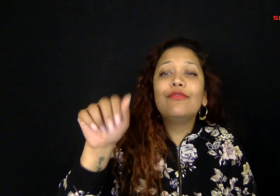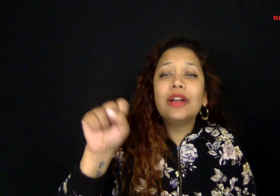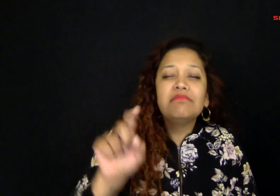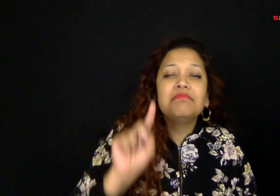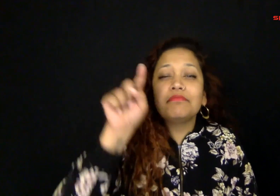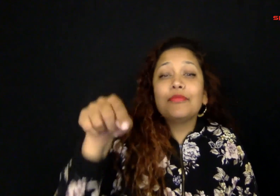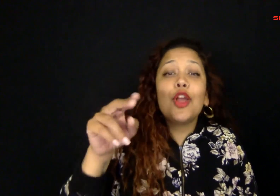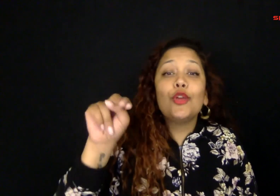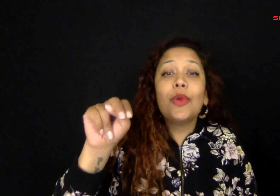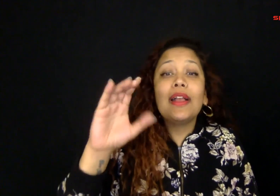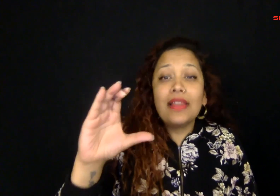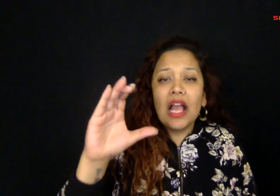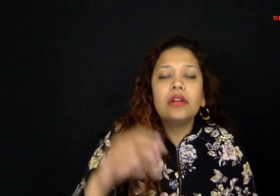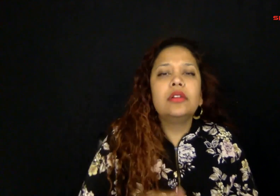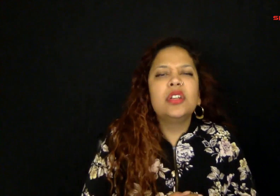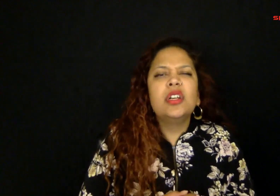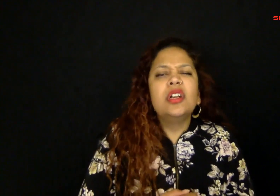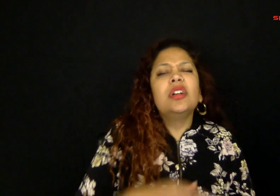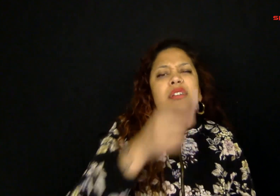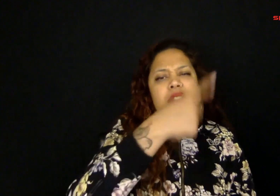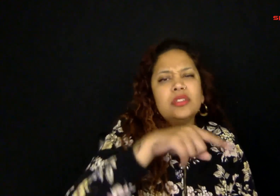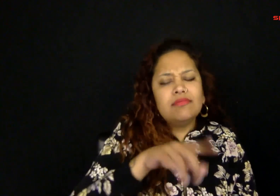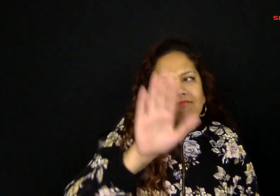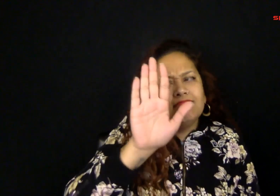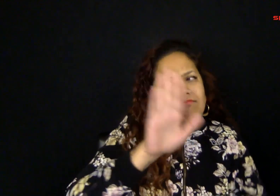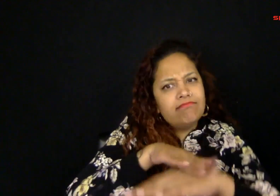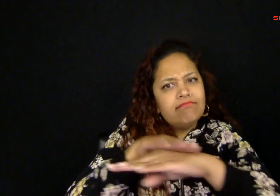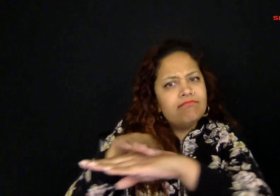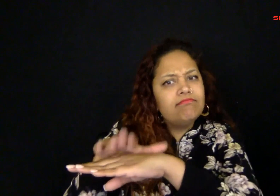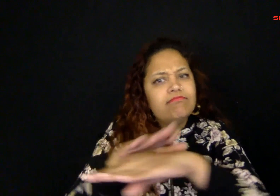people who plan on visiting the beaches of Cape Hatteras in North Carolina are being